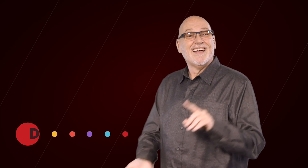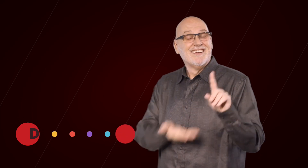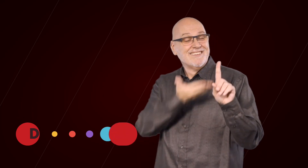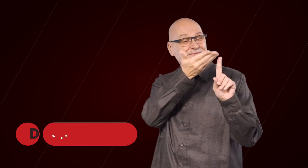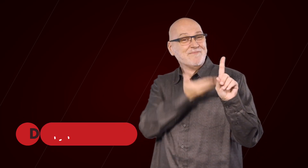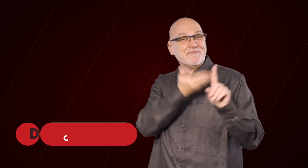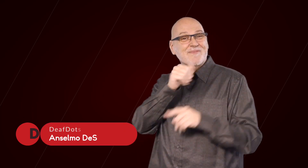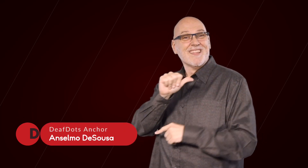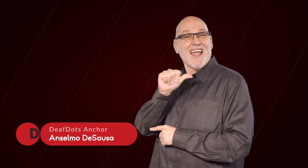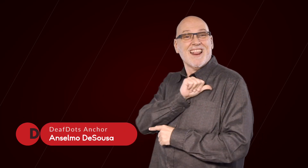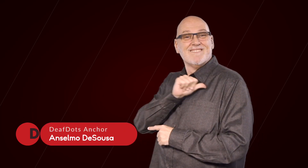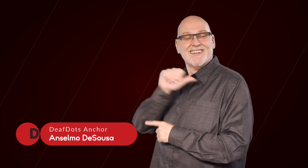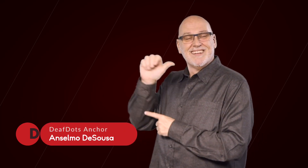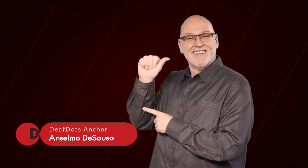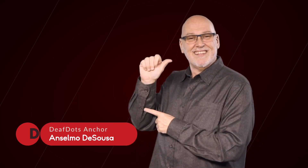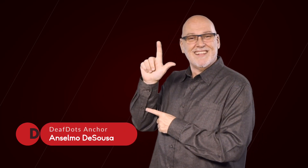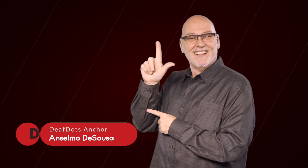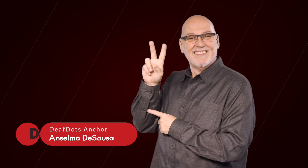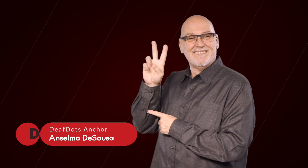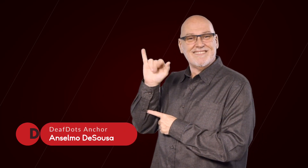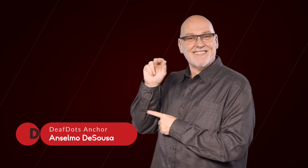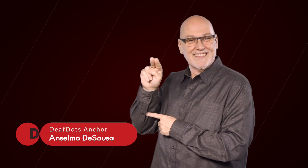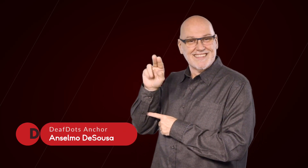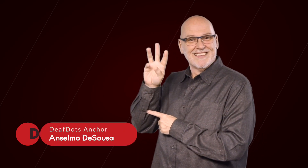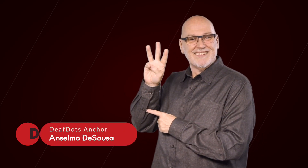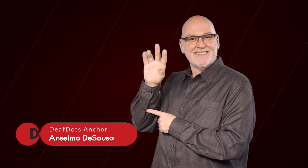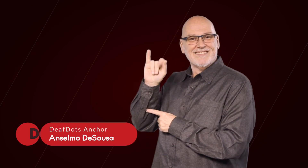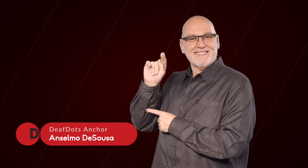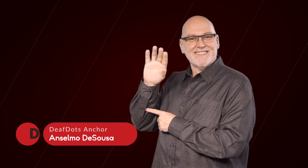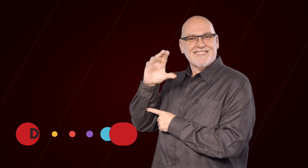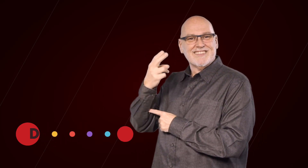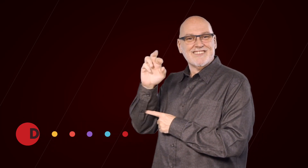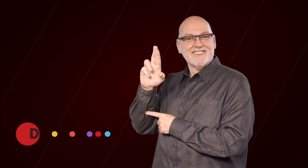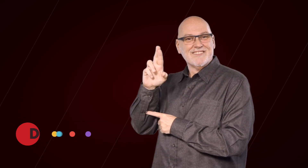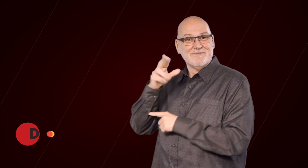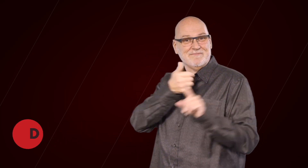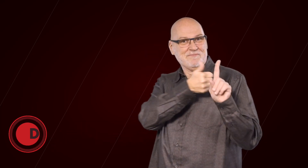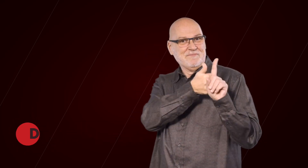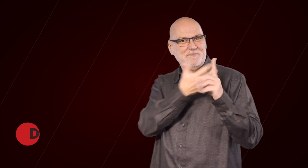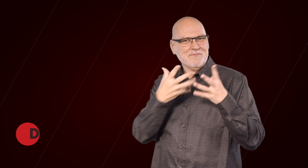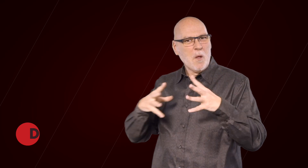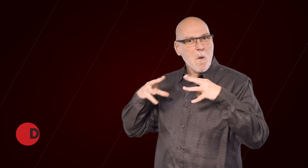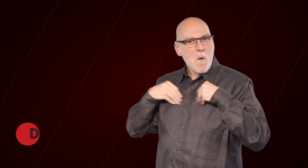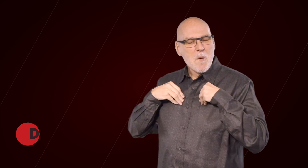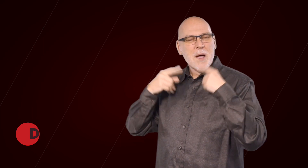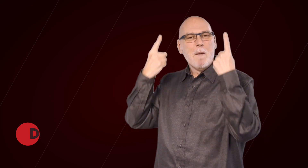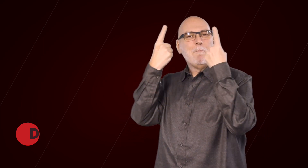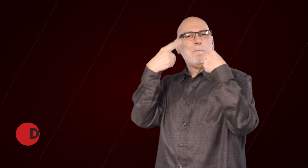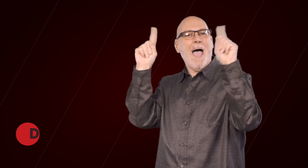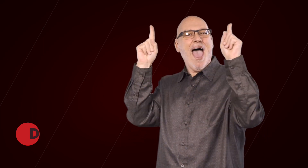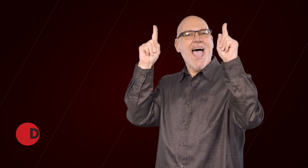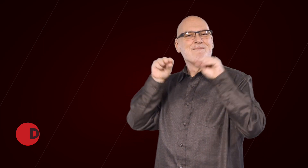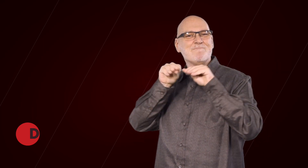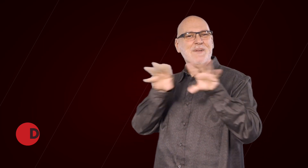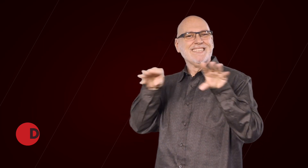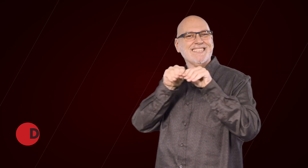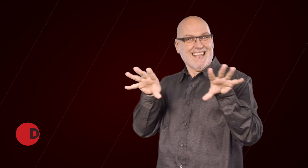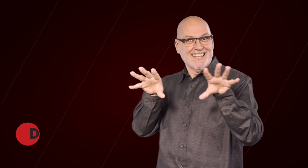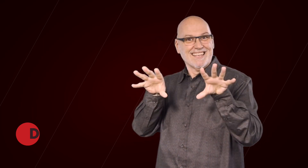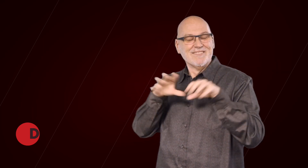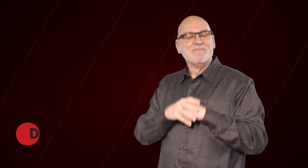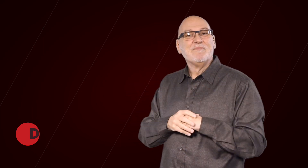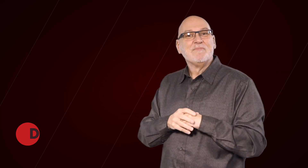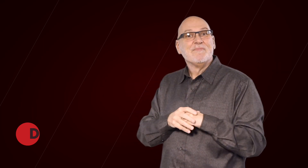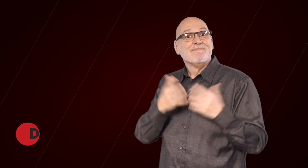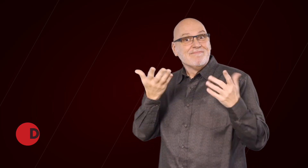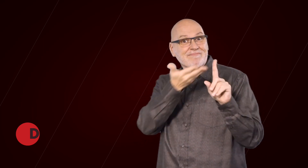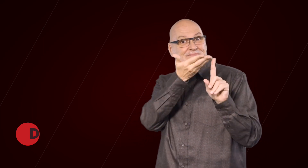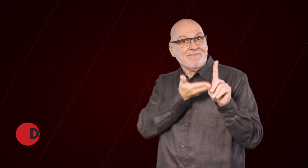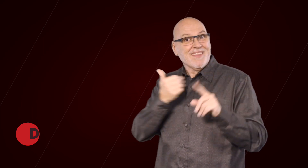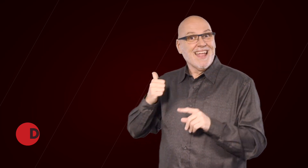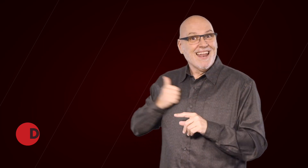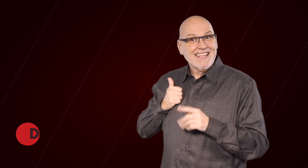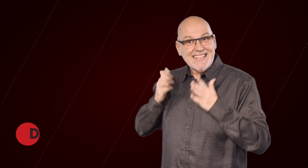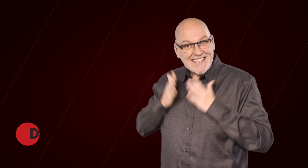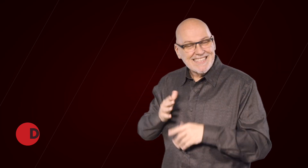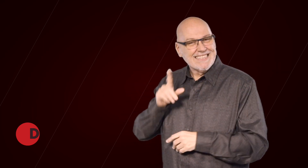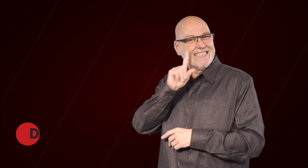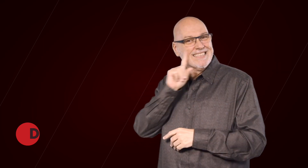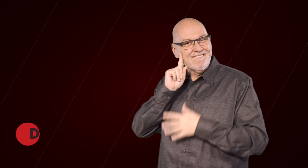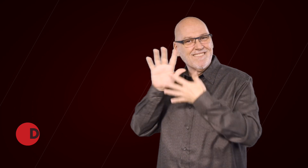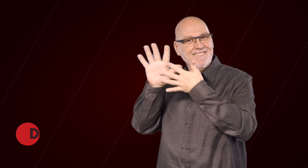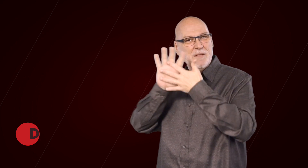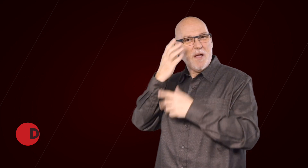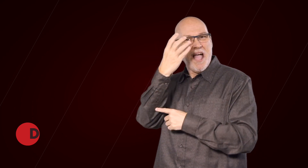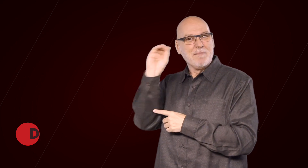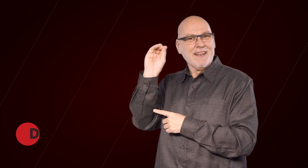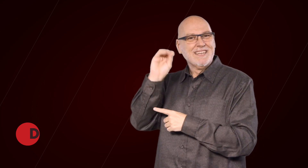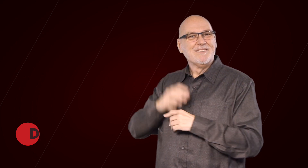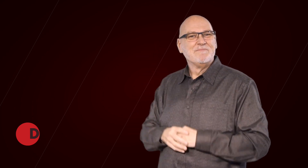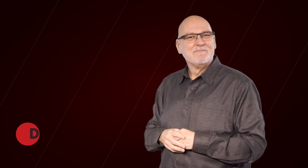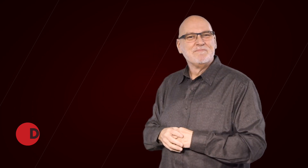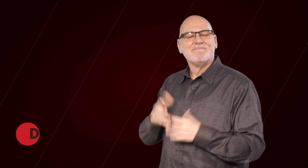Meet Alvin Witcher who owns PAH Media, a Canadian Deaf film company.